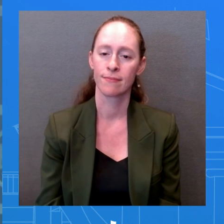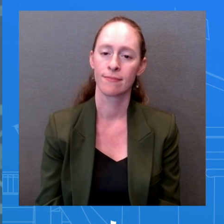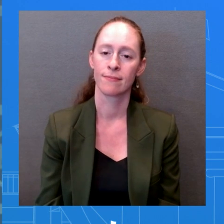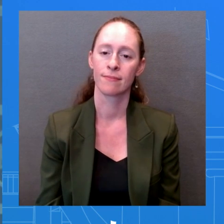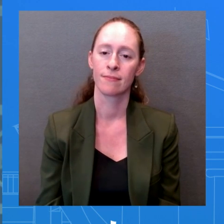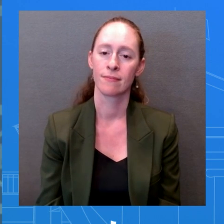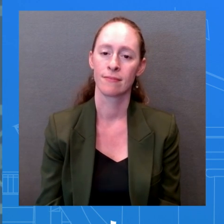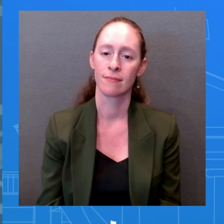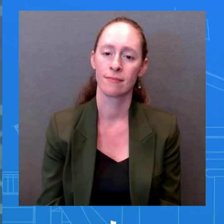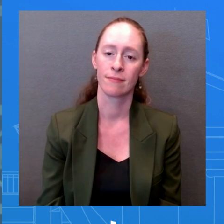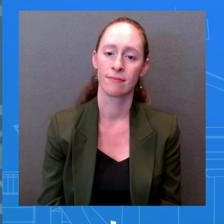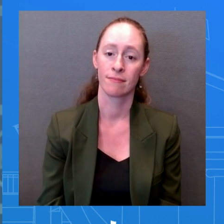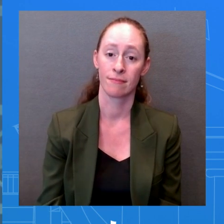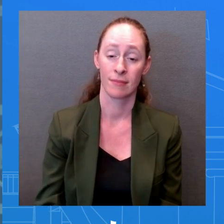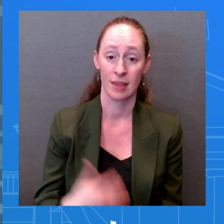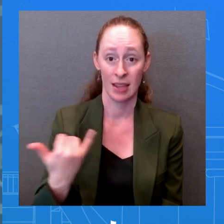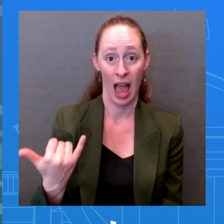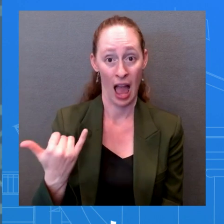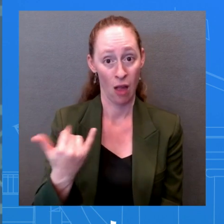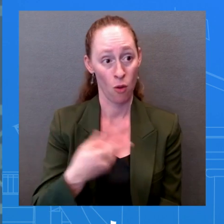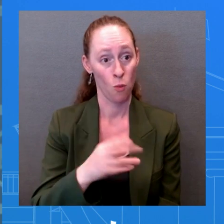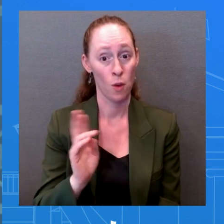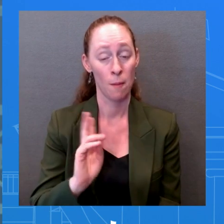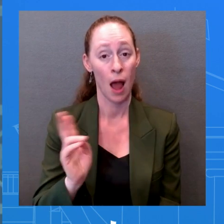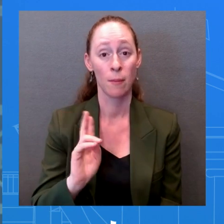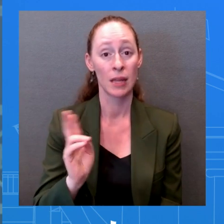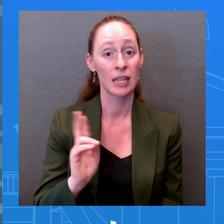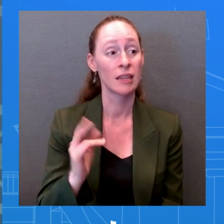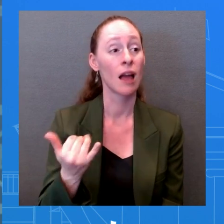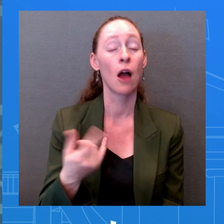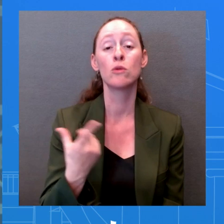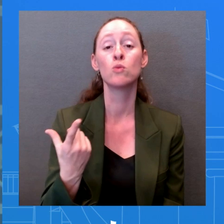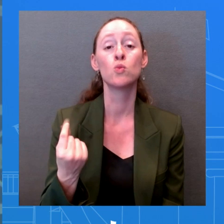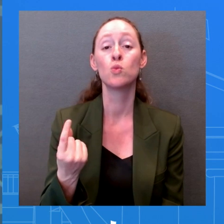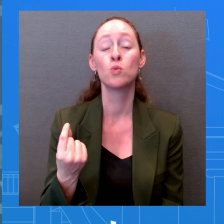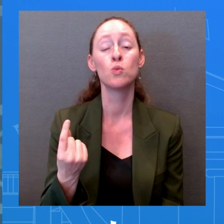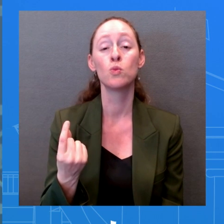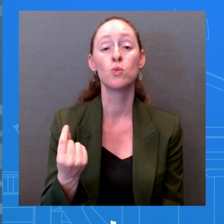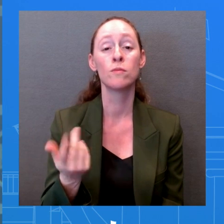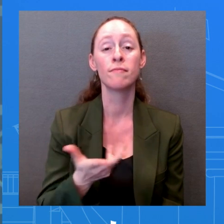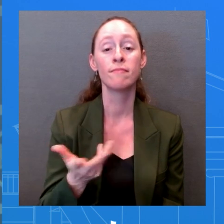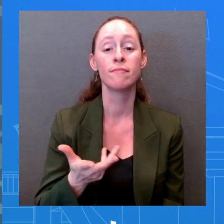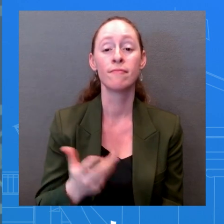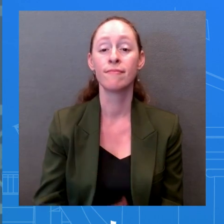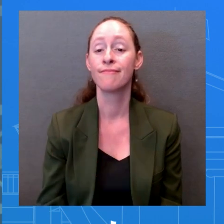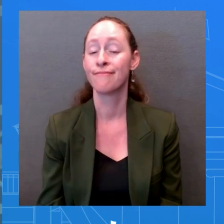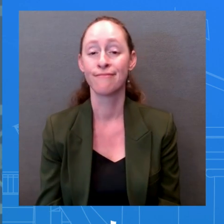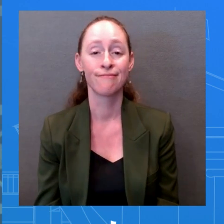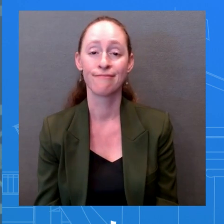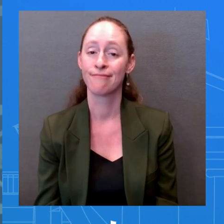elected officials using -- using migrants as a pawn is not the way to move forward on this.